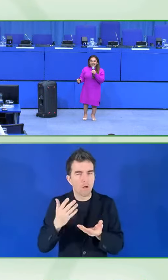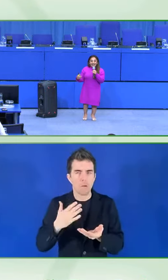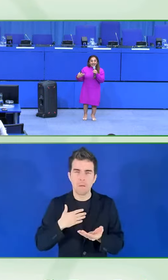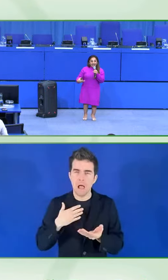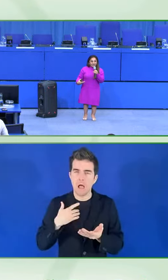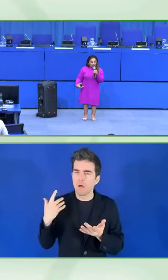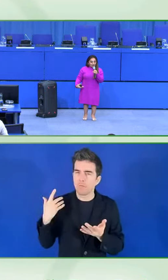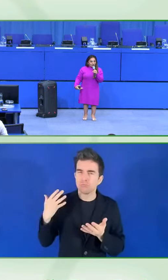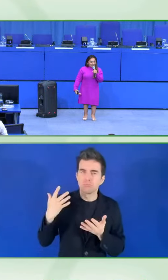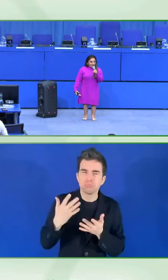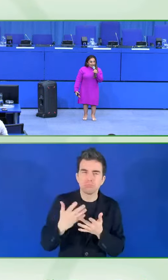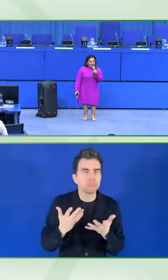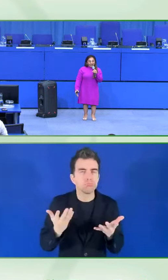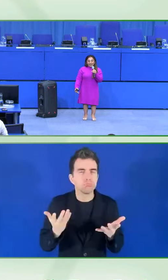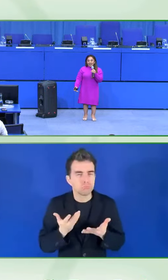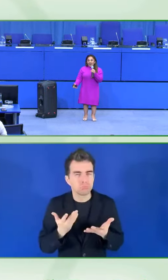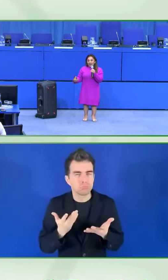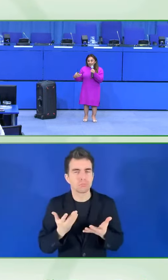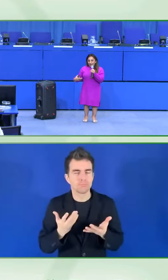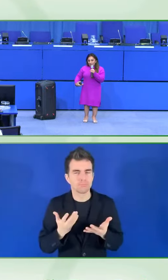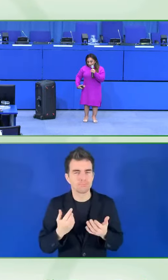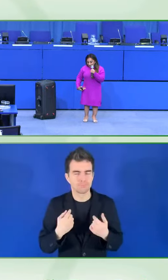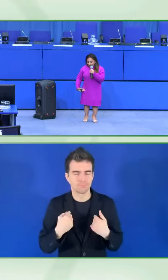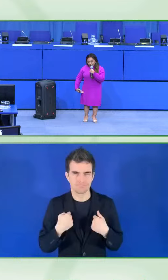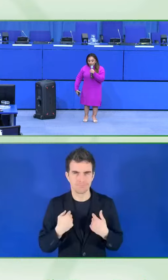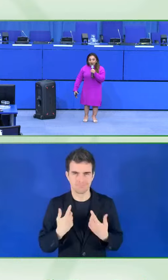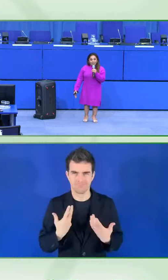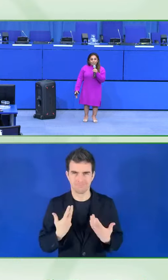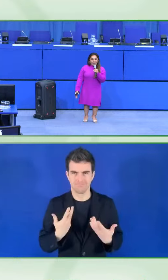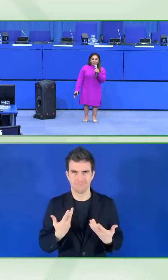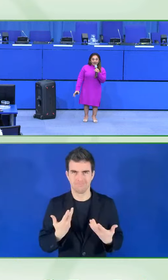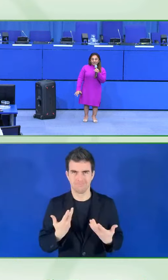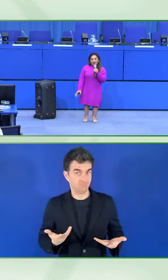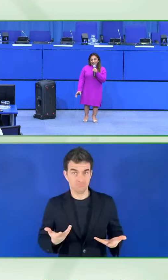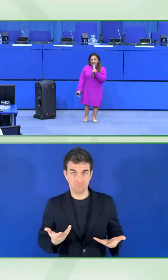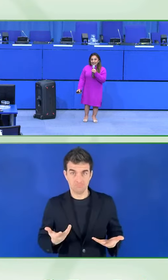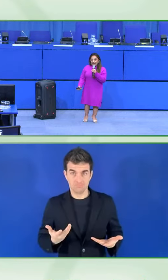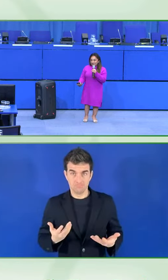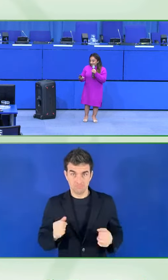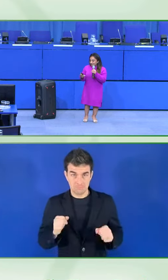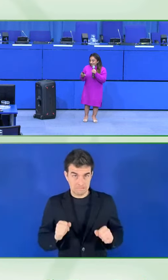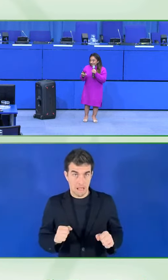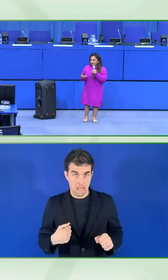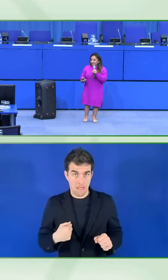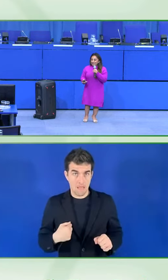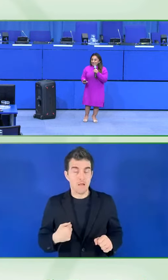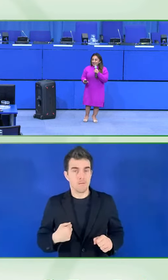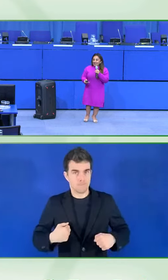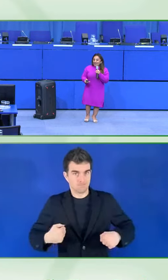Shani Dhanda. Hi everyone, good morning!